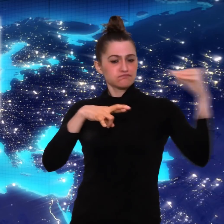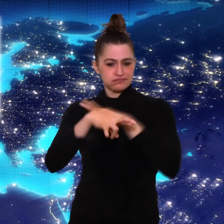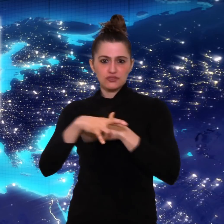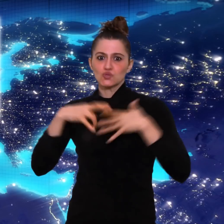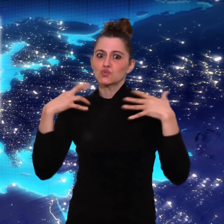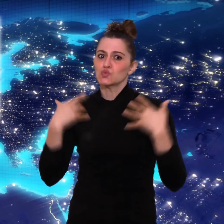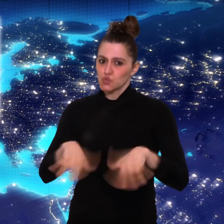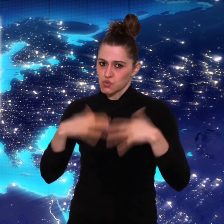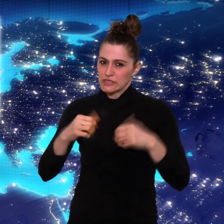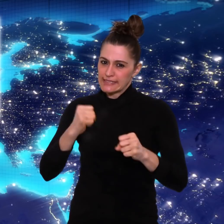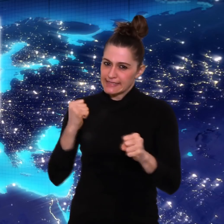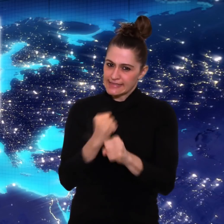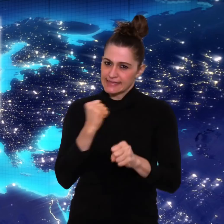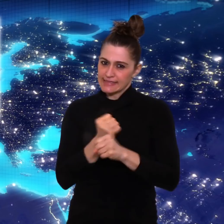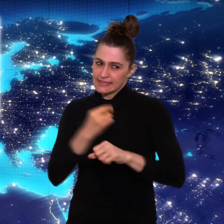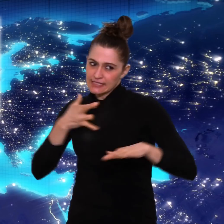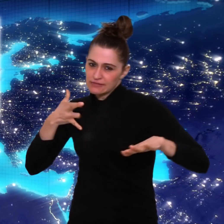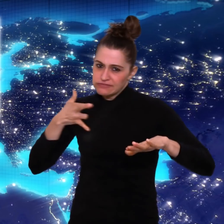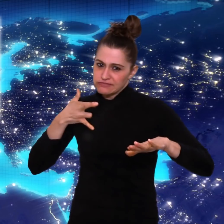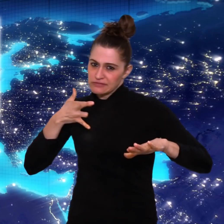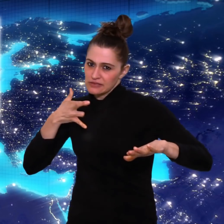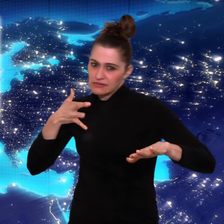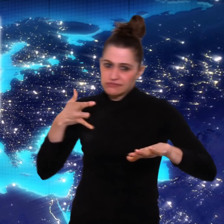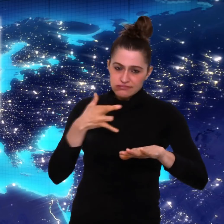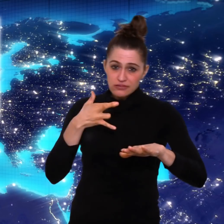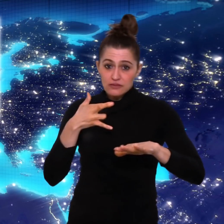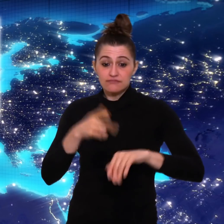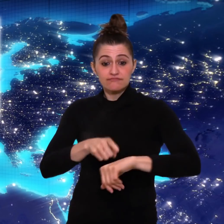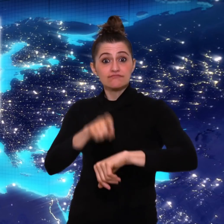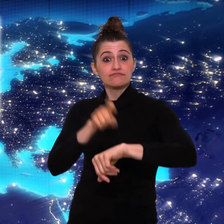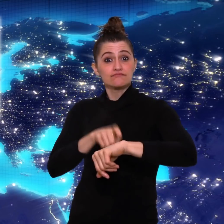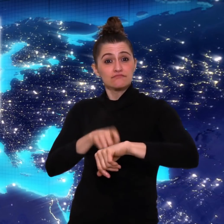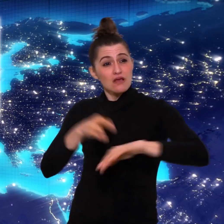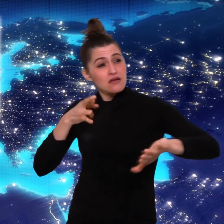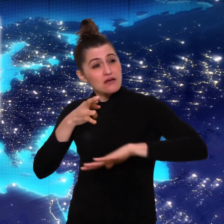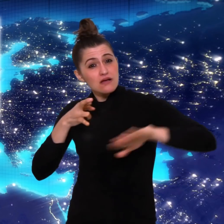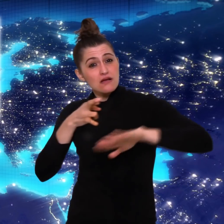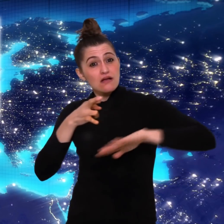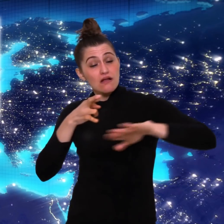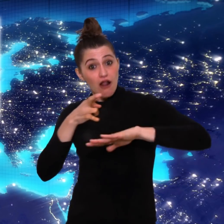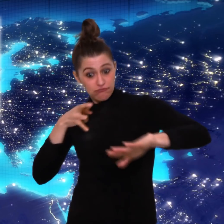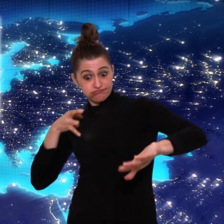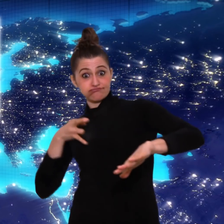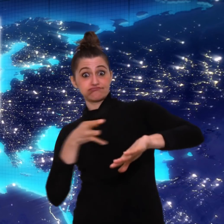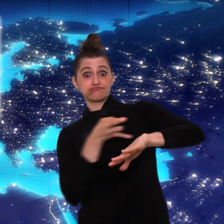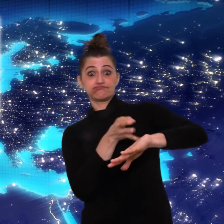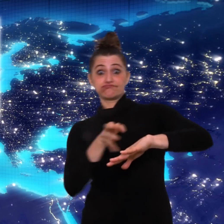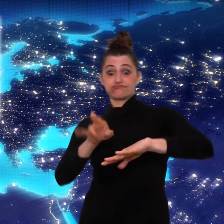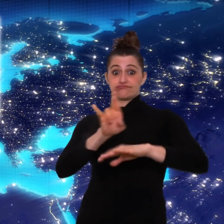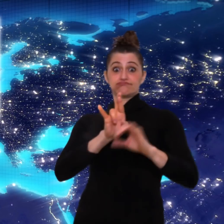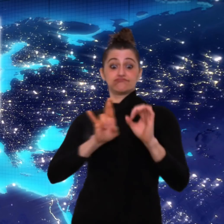December 2025, the spacecraft will